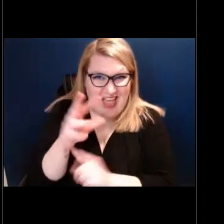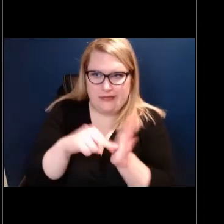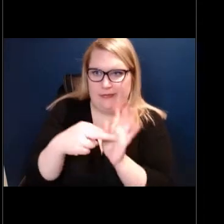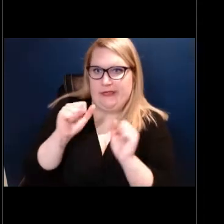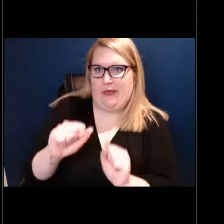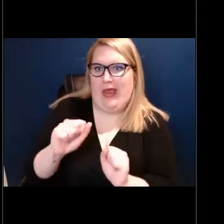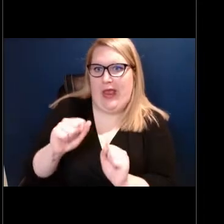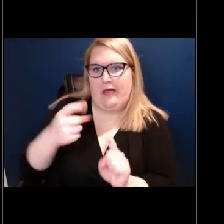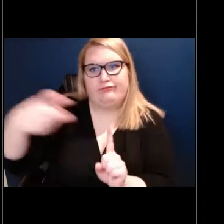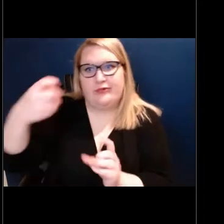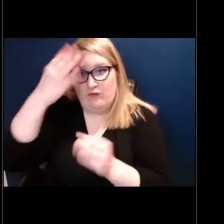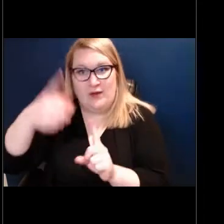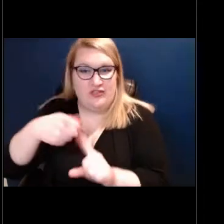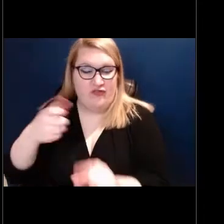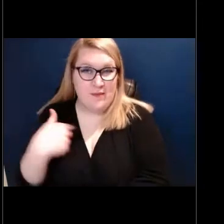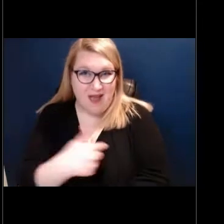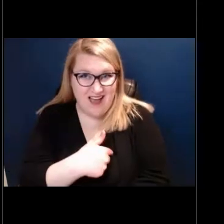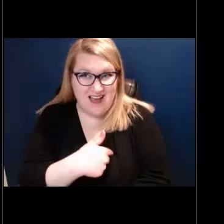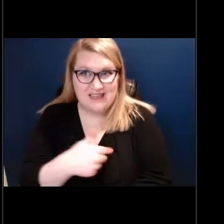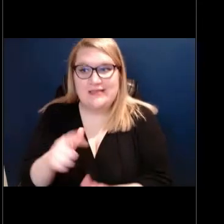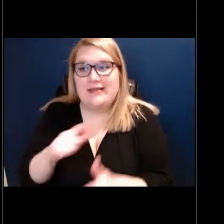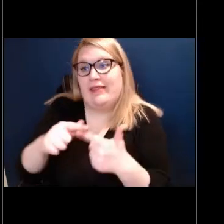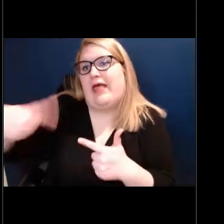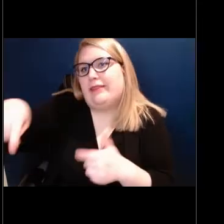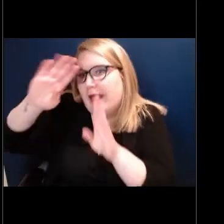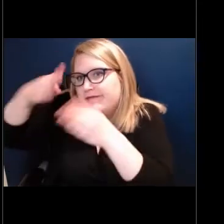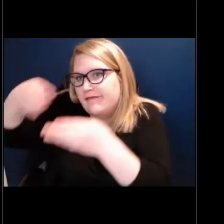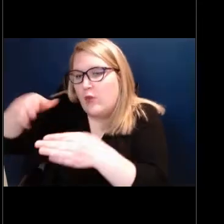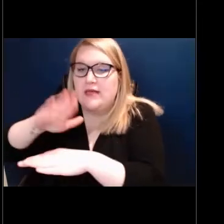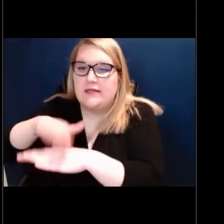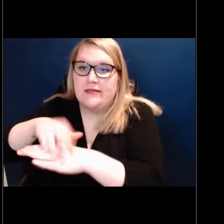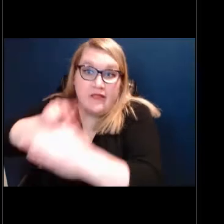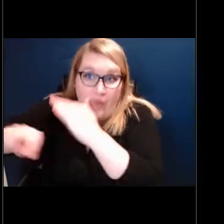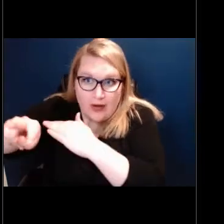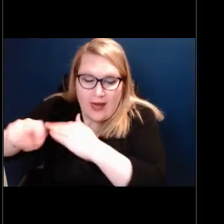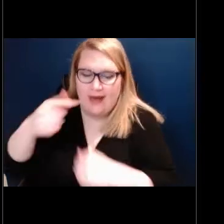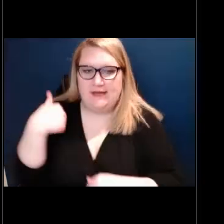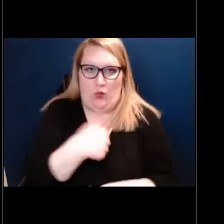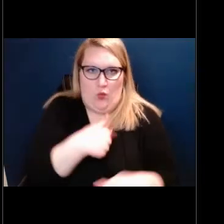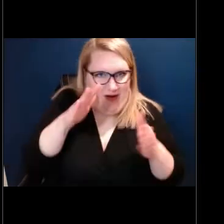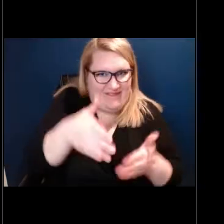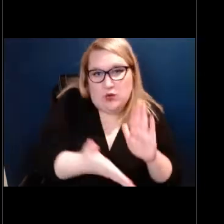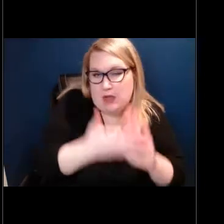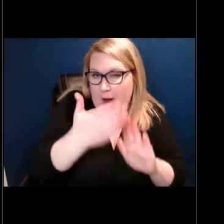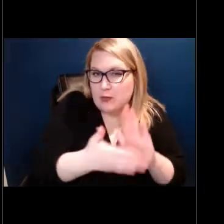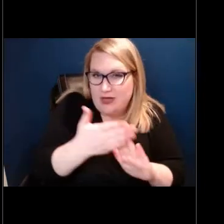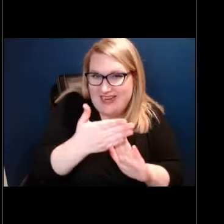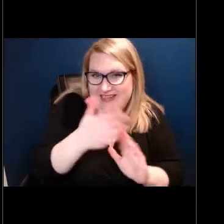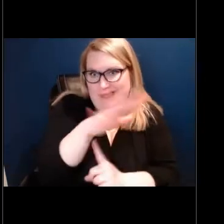and then they can focus on the weather forecast and we can focus on operating these satellites, so they can have those critical observations.